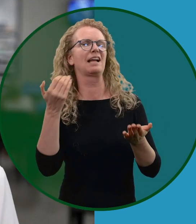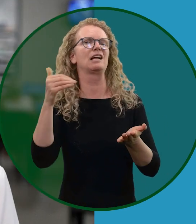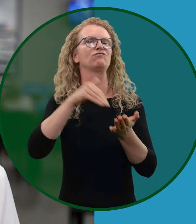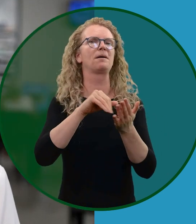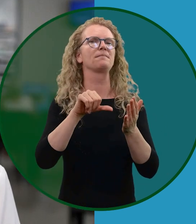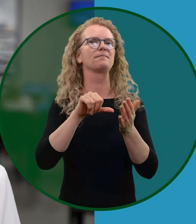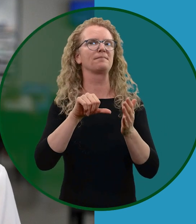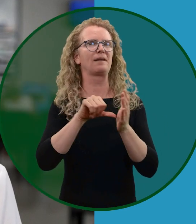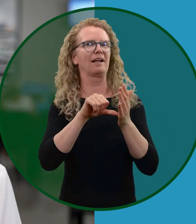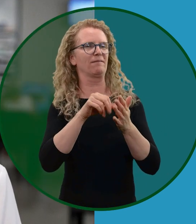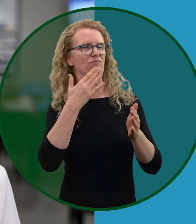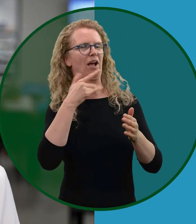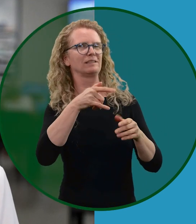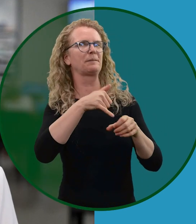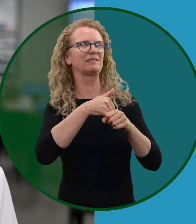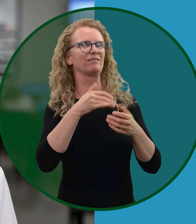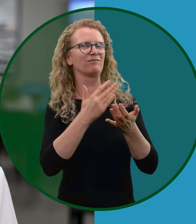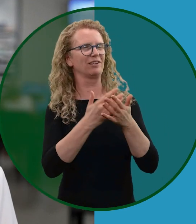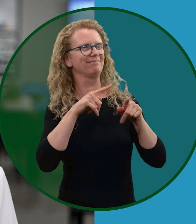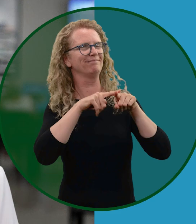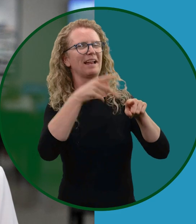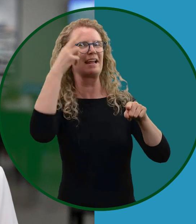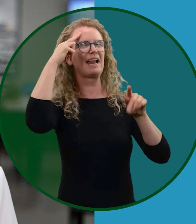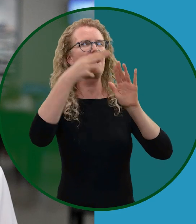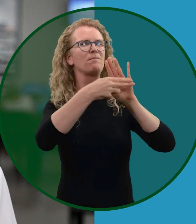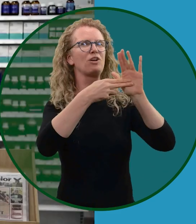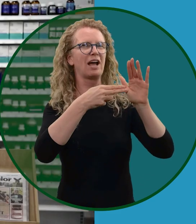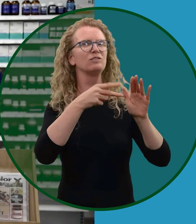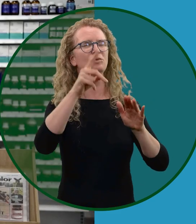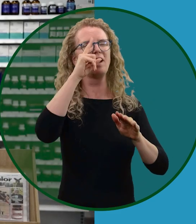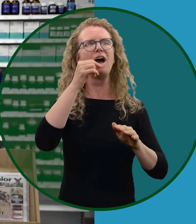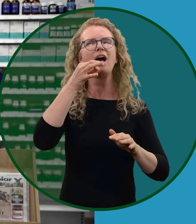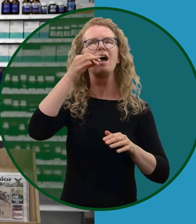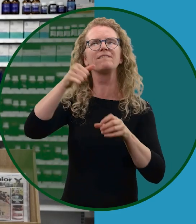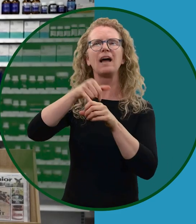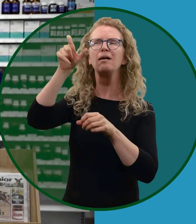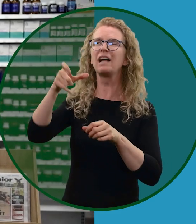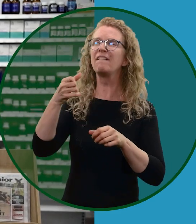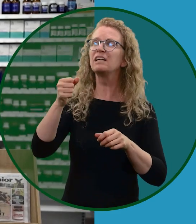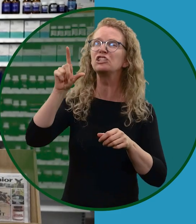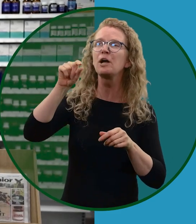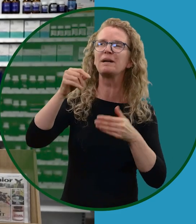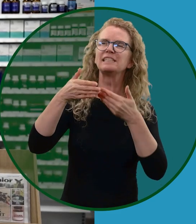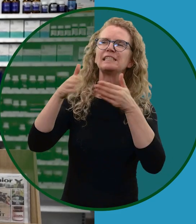for their medications, and this is called a brand price premium. Chat to your local pharmacist about other alternate brands